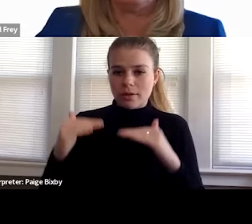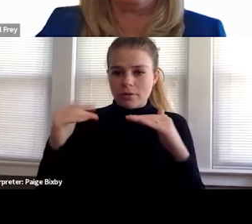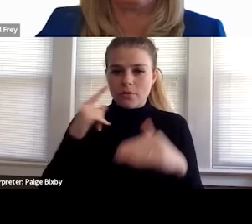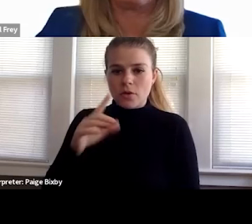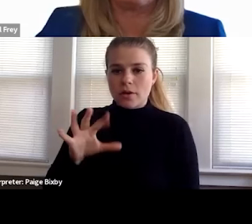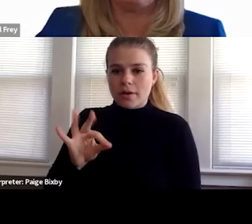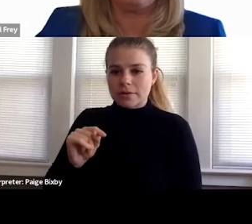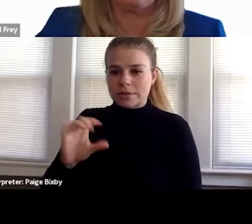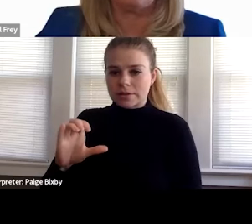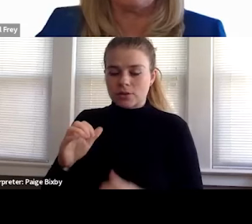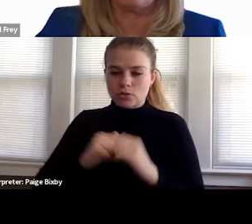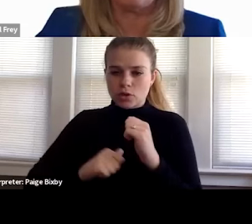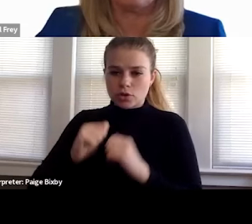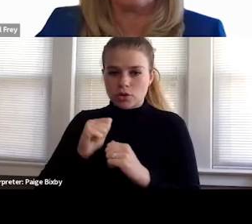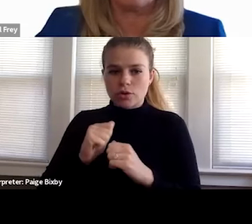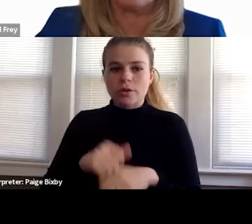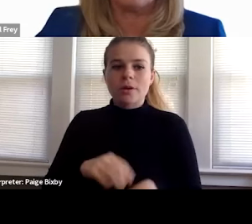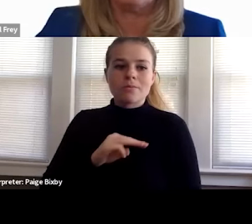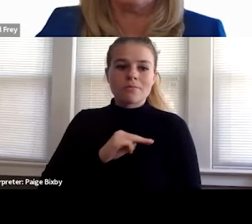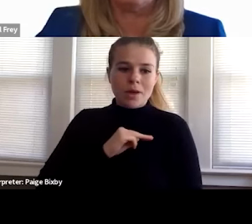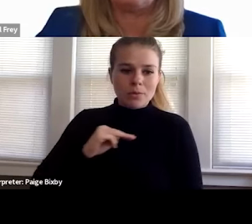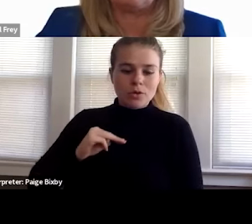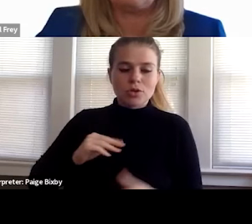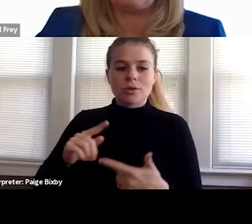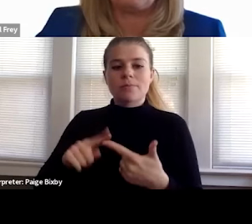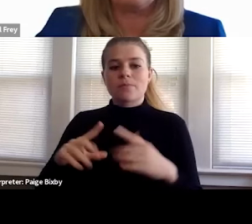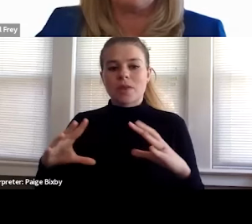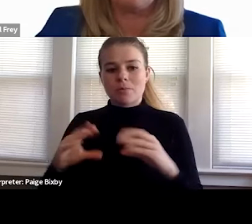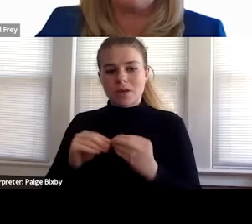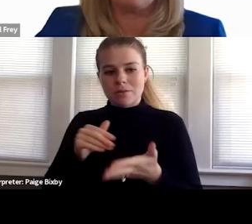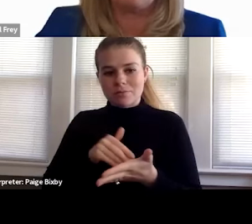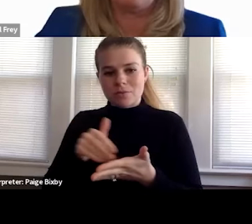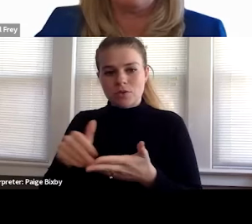defines a membership, meeting frequency, and primary function of each level.